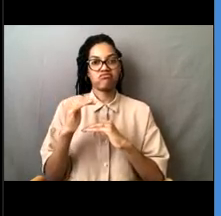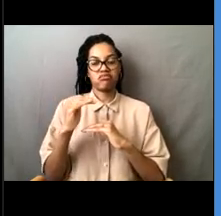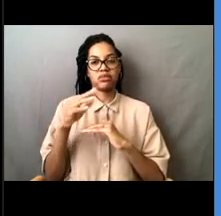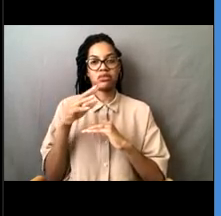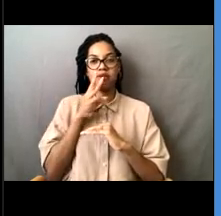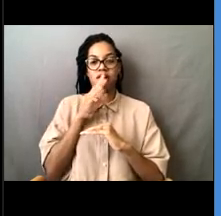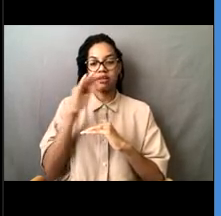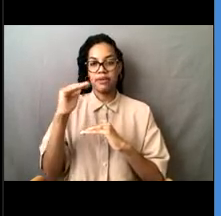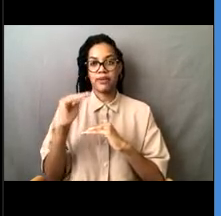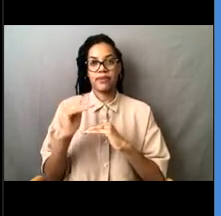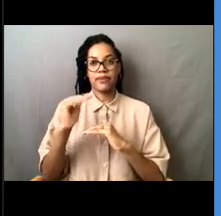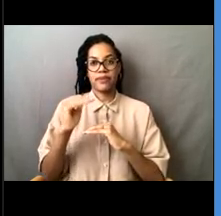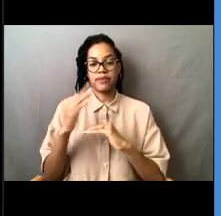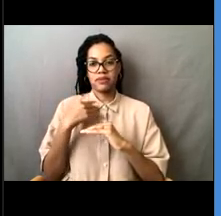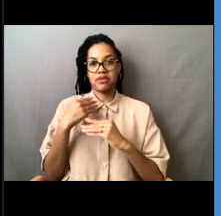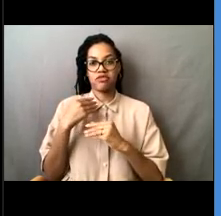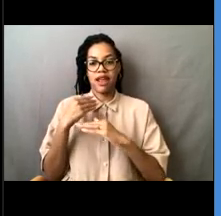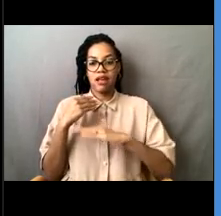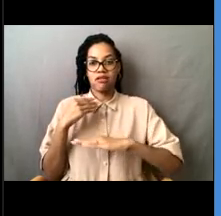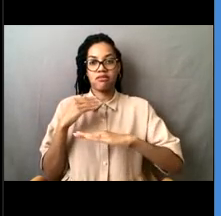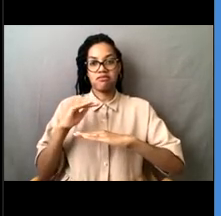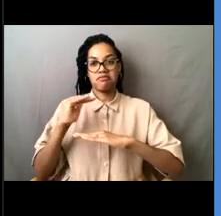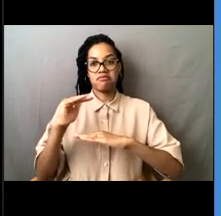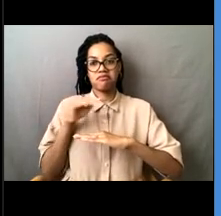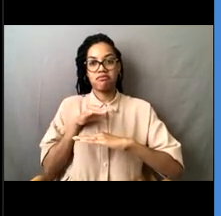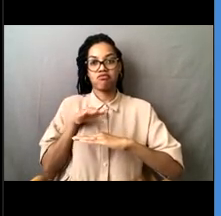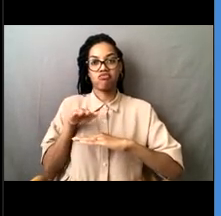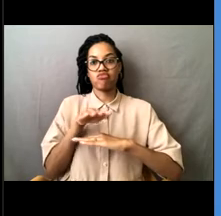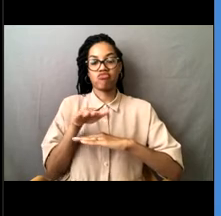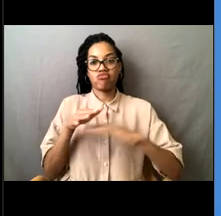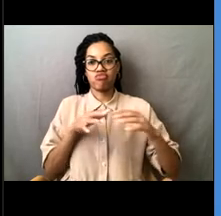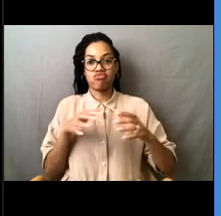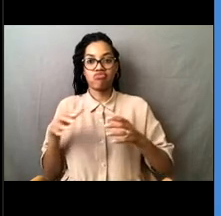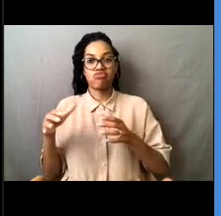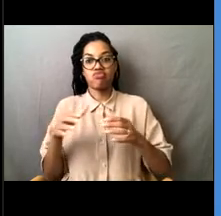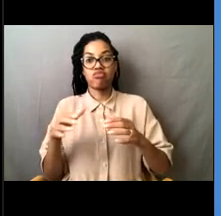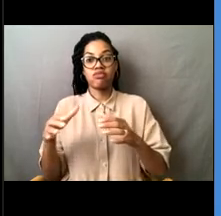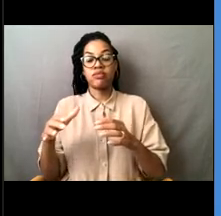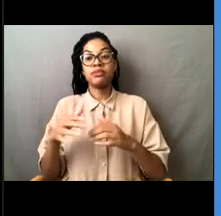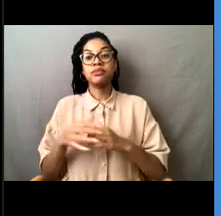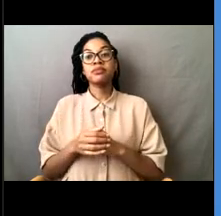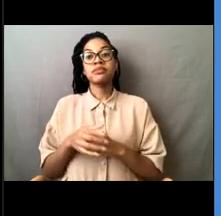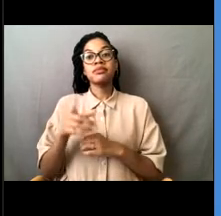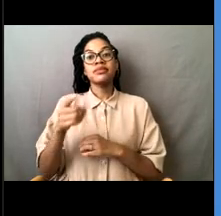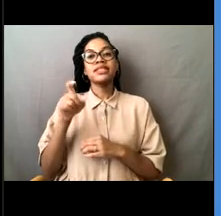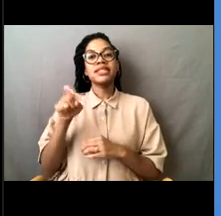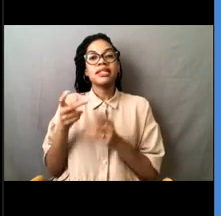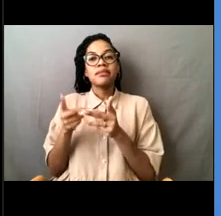to mate and to lay eggs, and they need a really specific substrate for their eggs. And Caroline mentioned how important it is